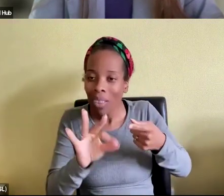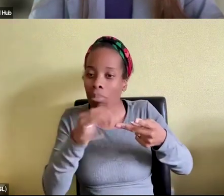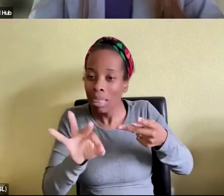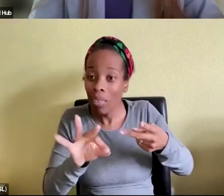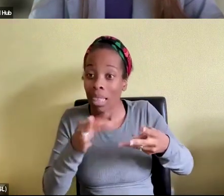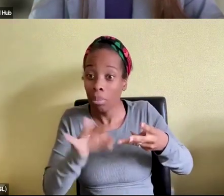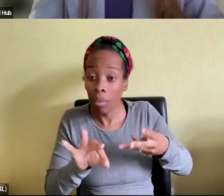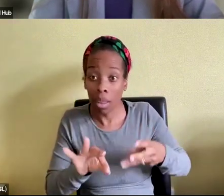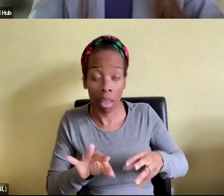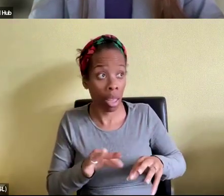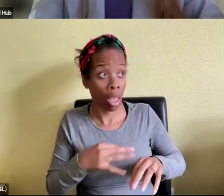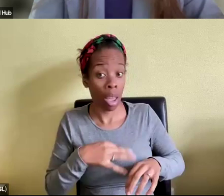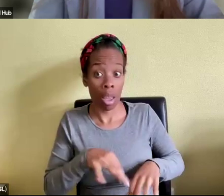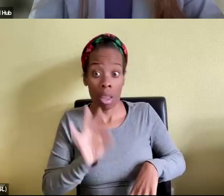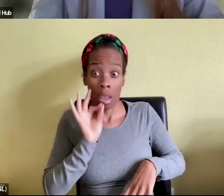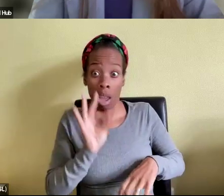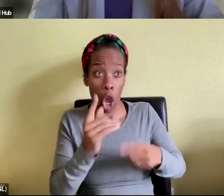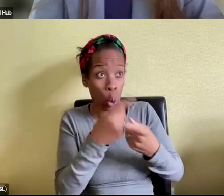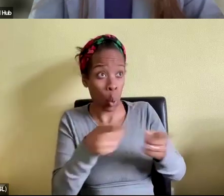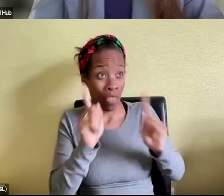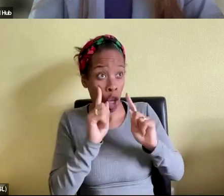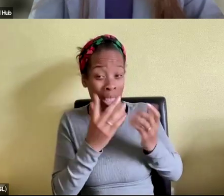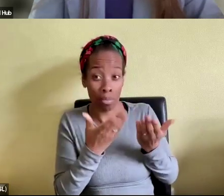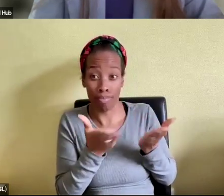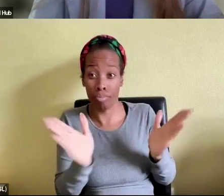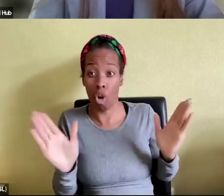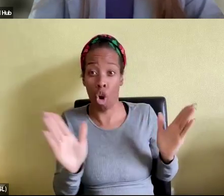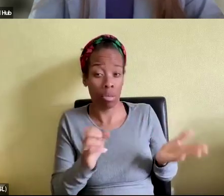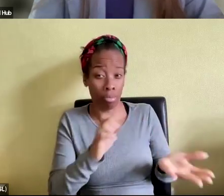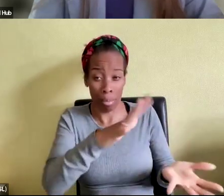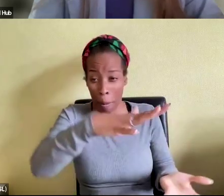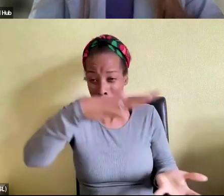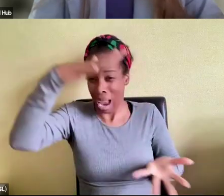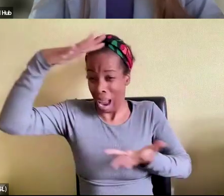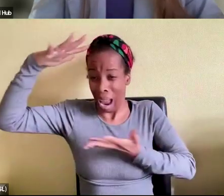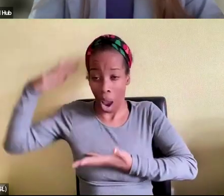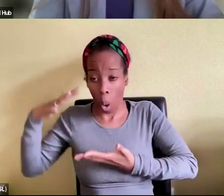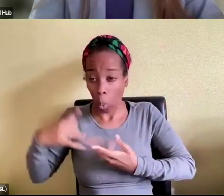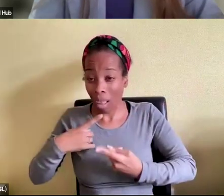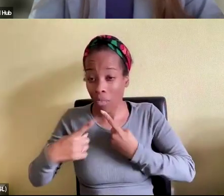university is gonna turn up way too much. And I... The other thing too that I forgot is an SAR has to be